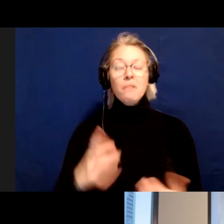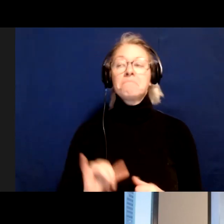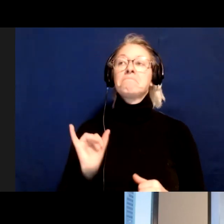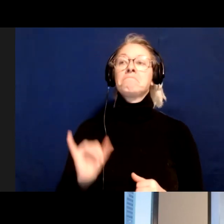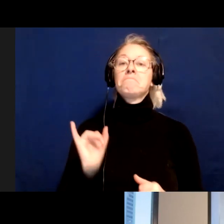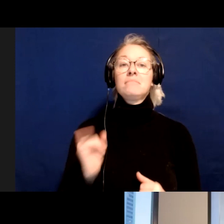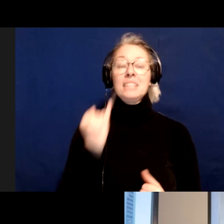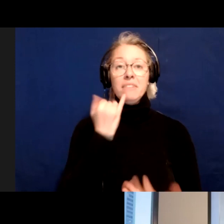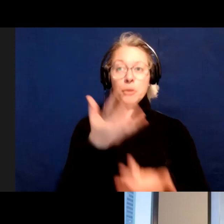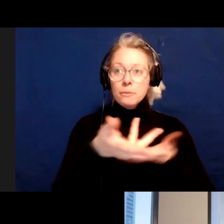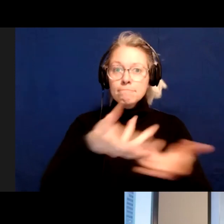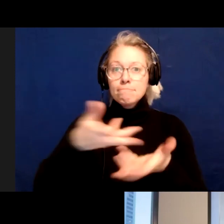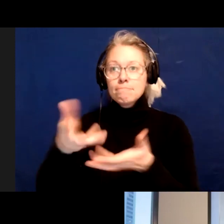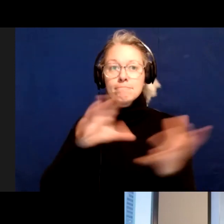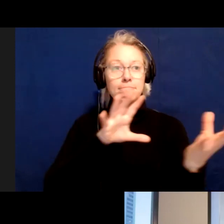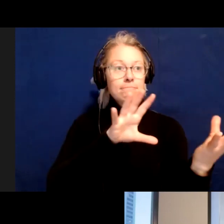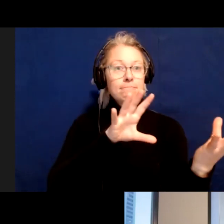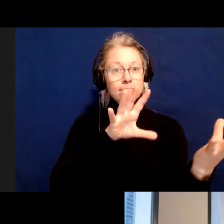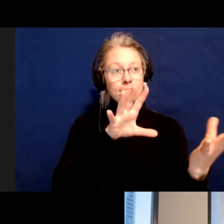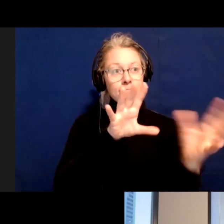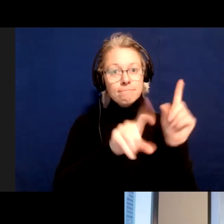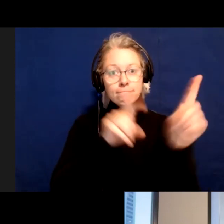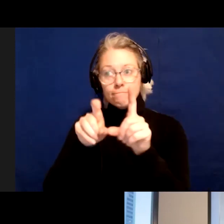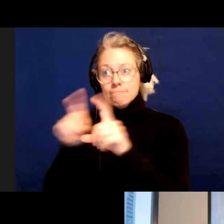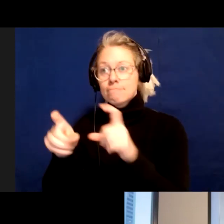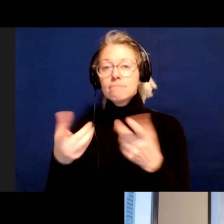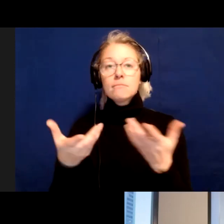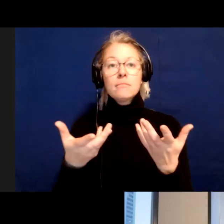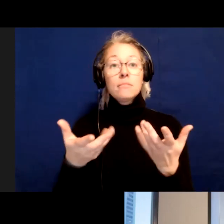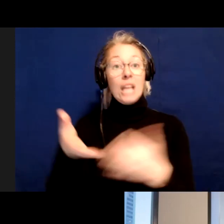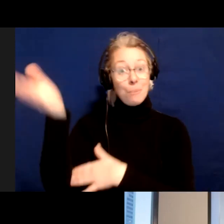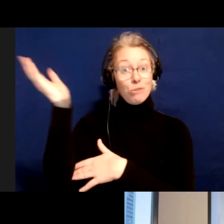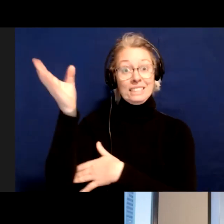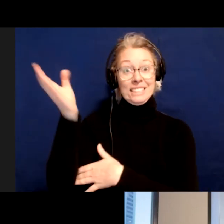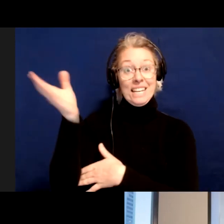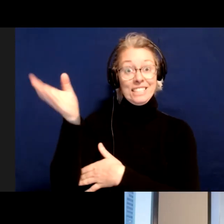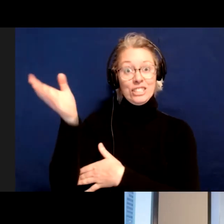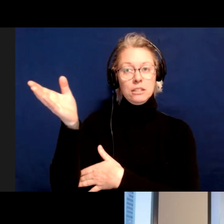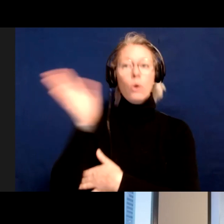heart of an organization through a verbal presentation, as well as it creates room to